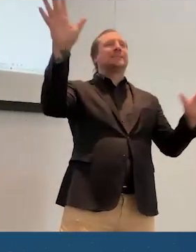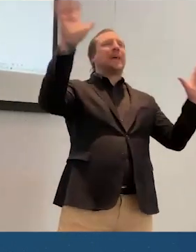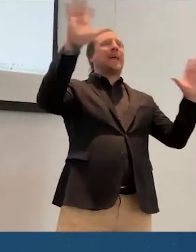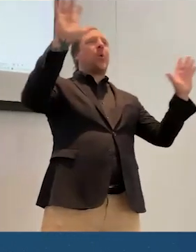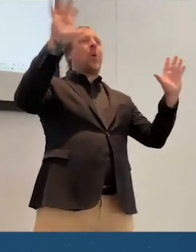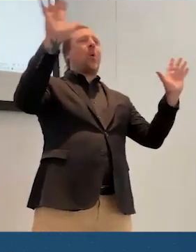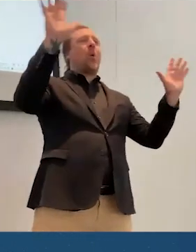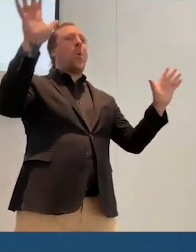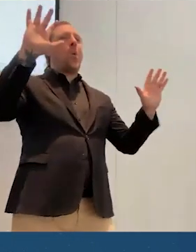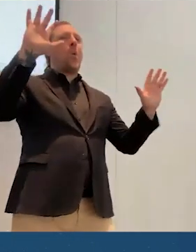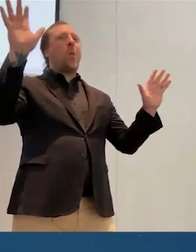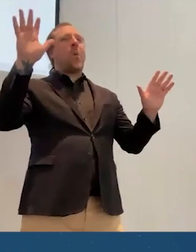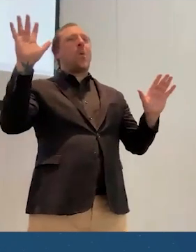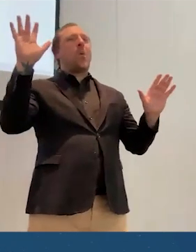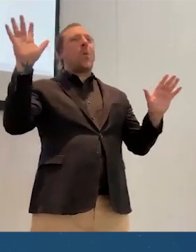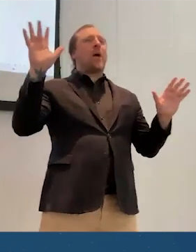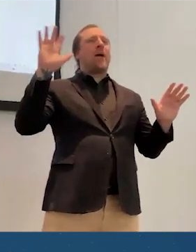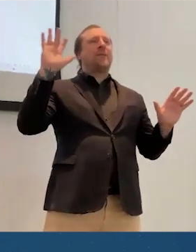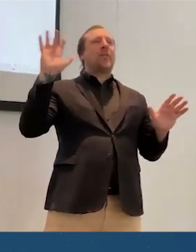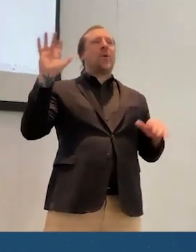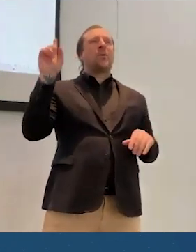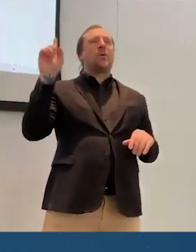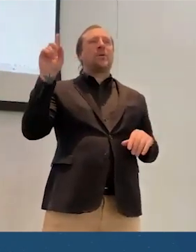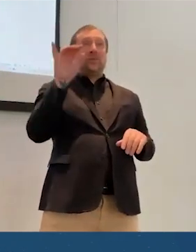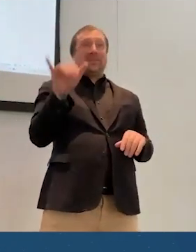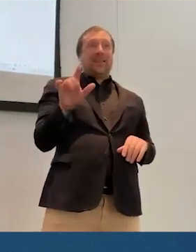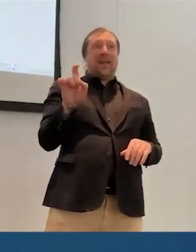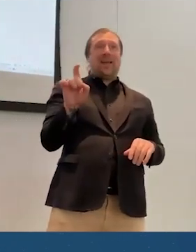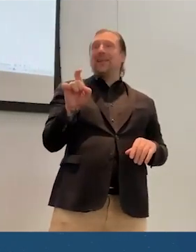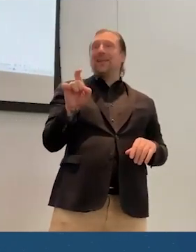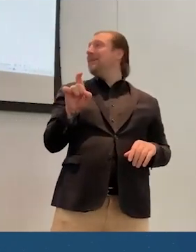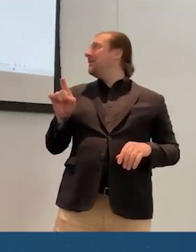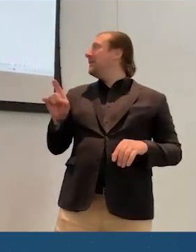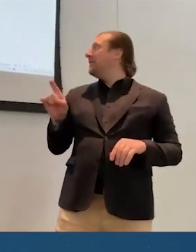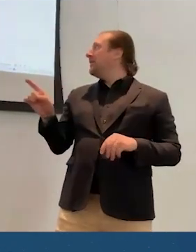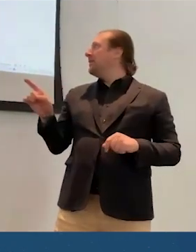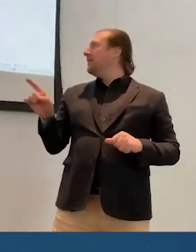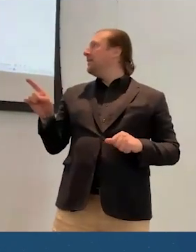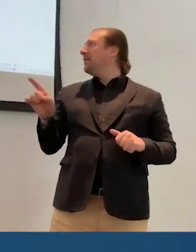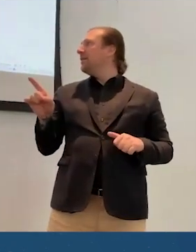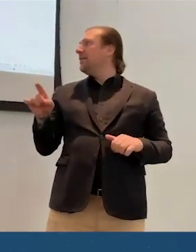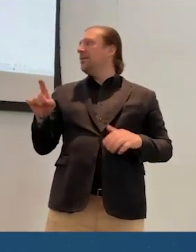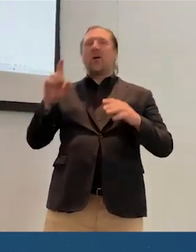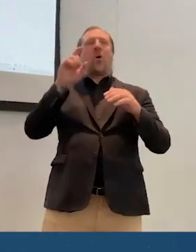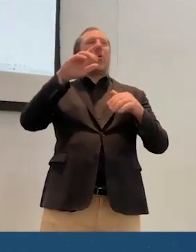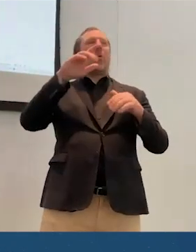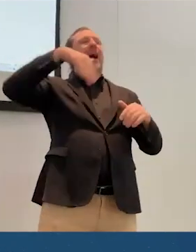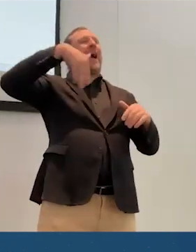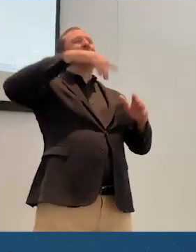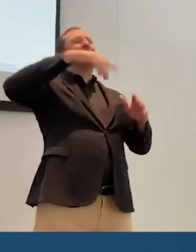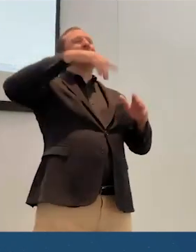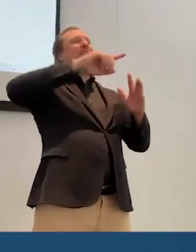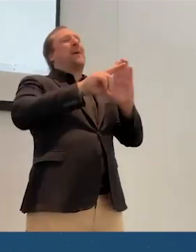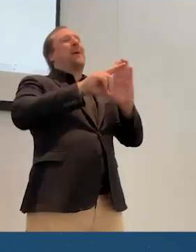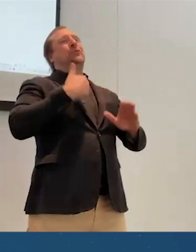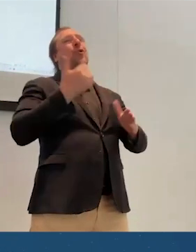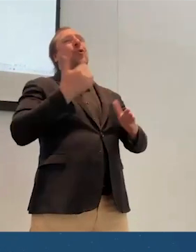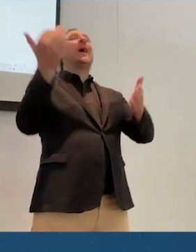Atieh, can you see that? Yeah. Do you know what would help? If I started my video. There we go.